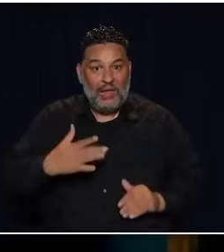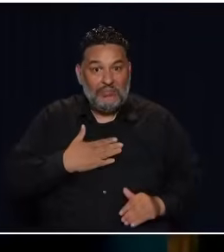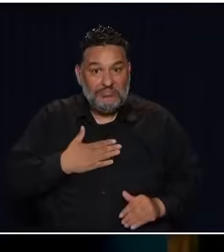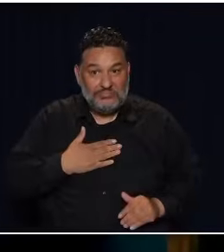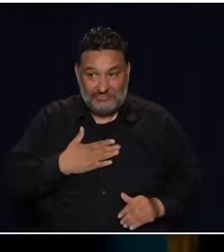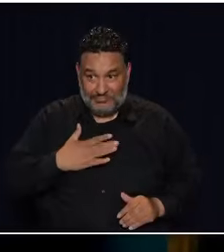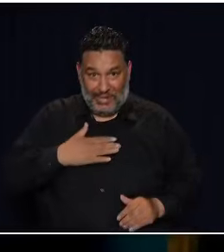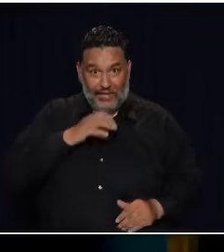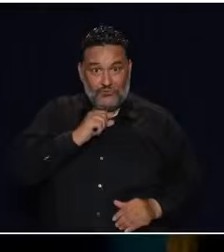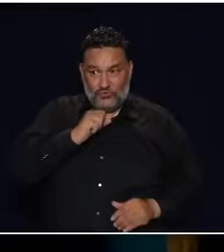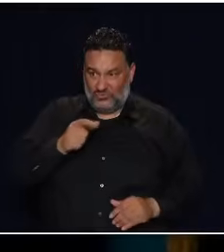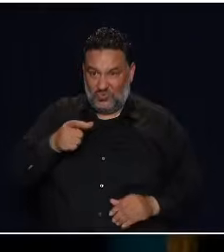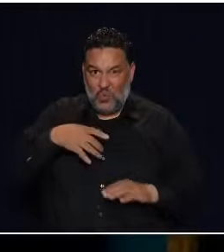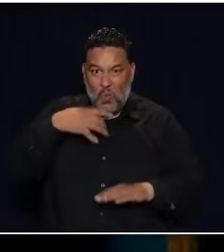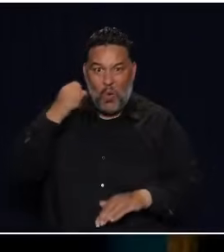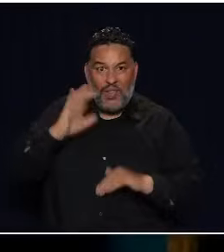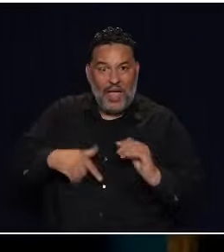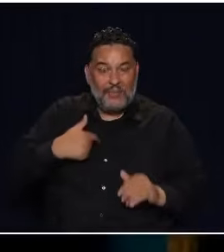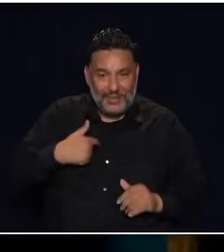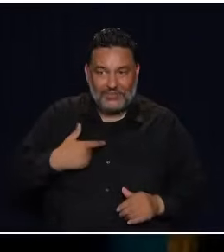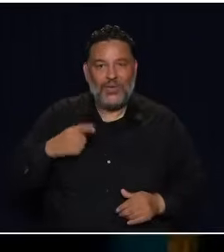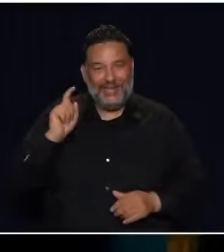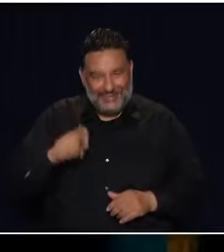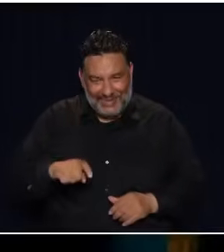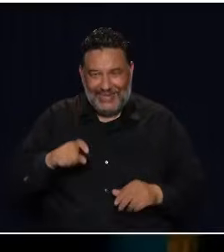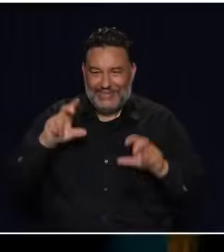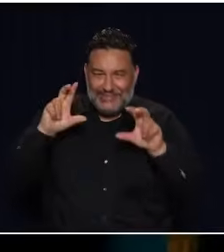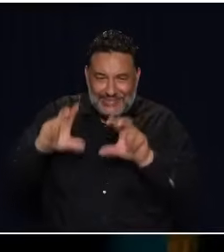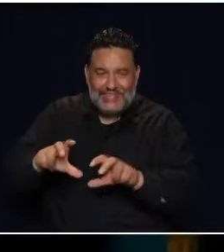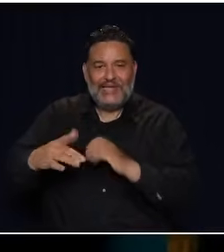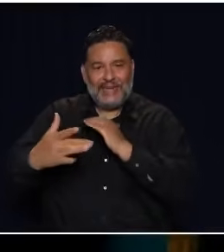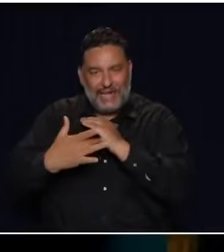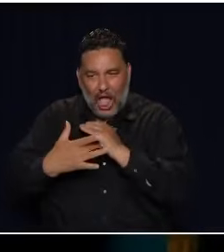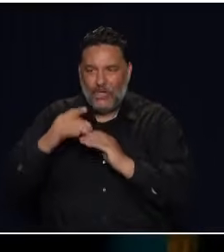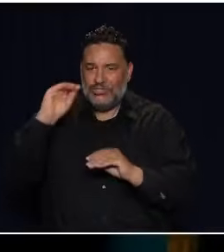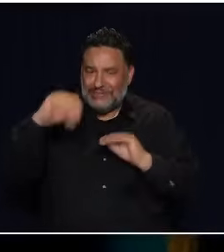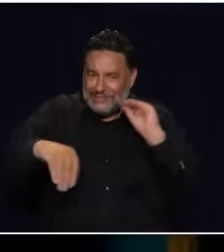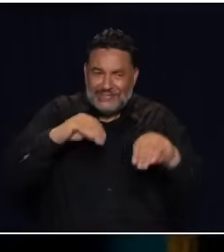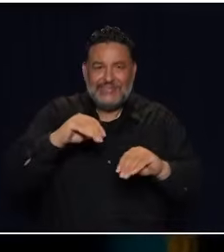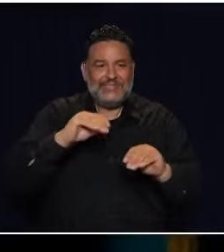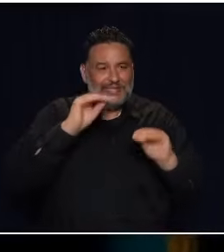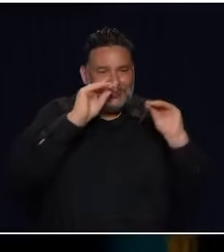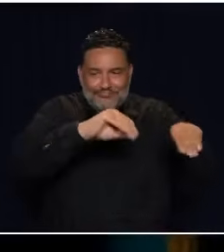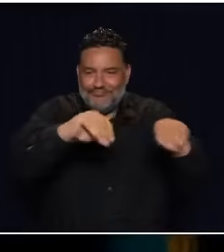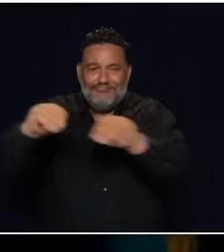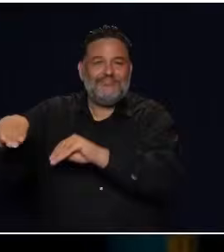INFRASTRUCTURE.